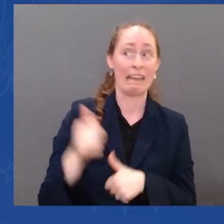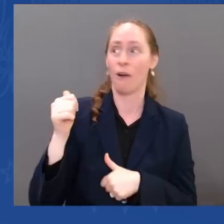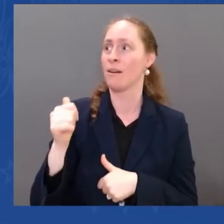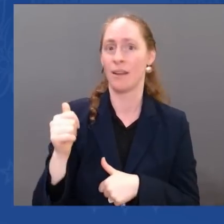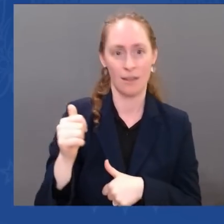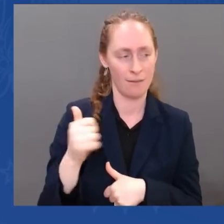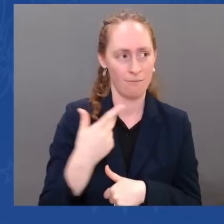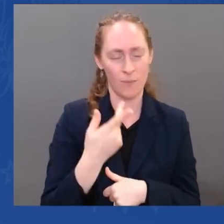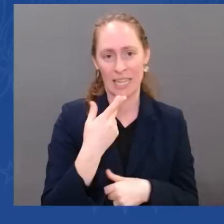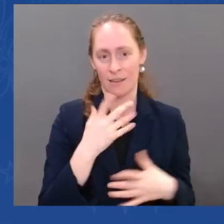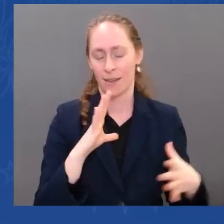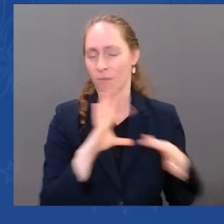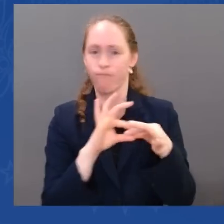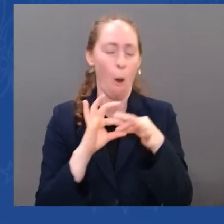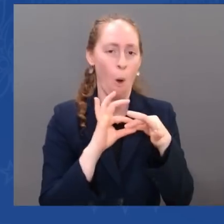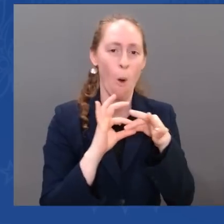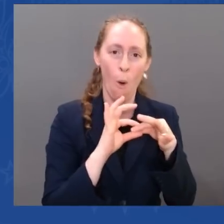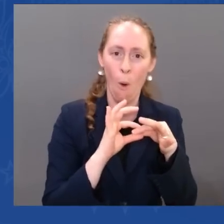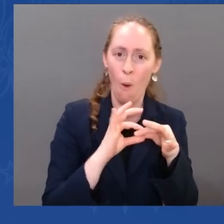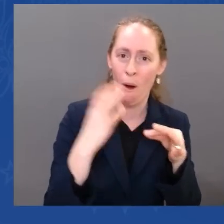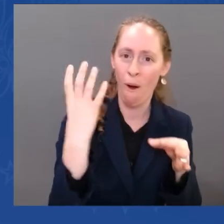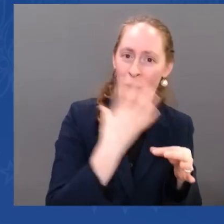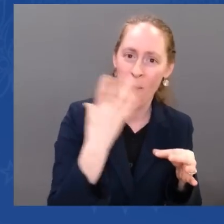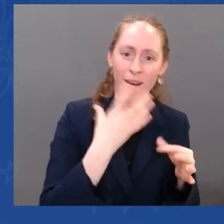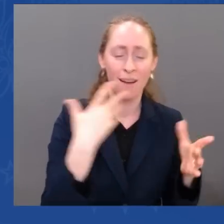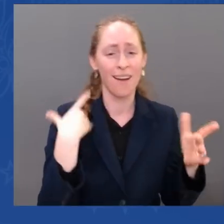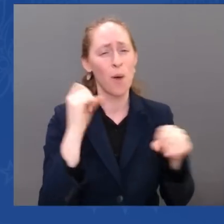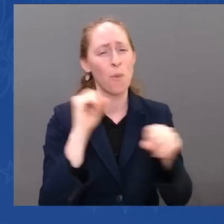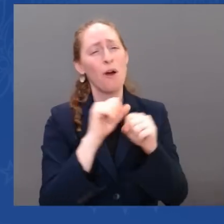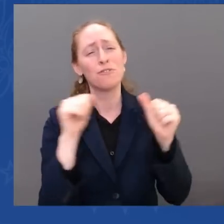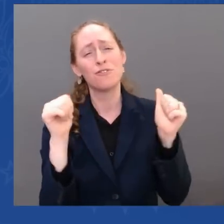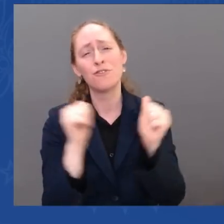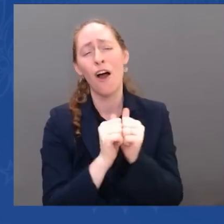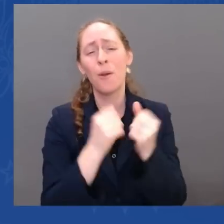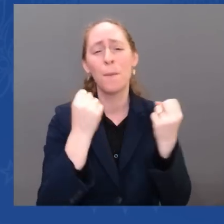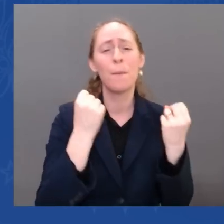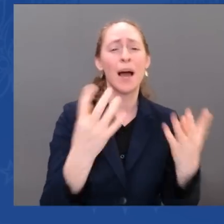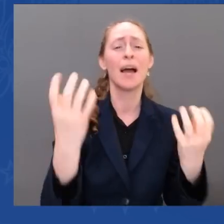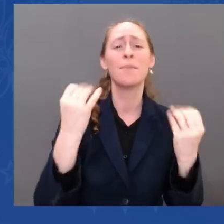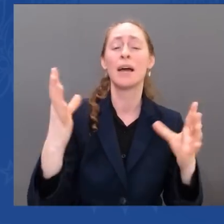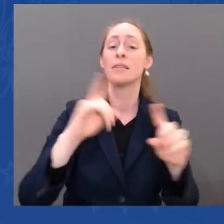on climate and energy, on trade and investment, on defense and disaster response, and so much more.